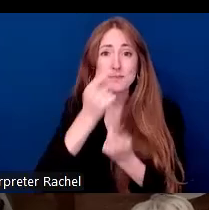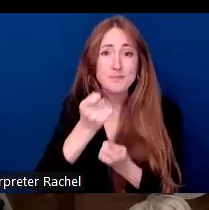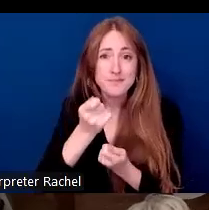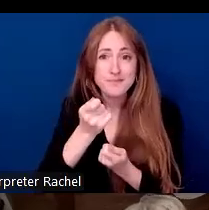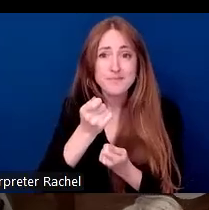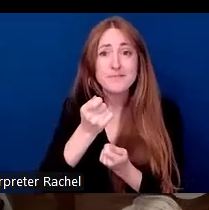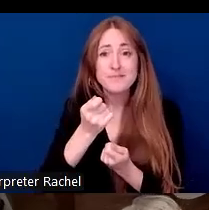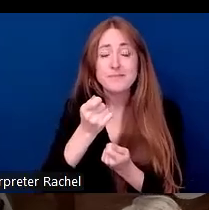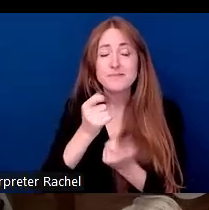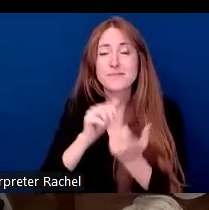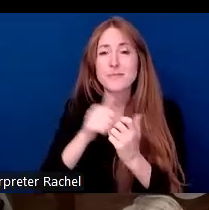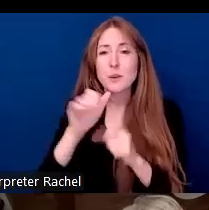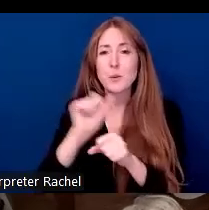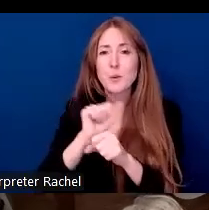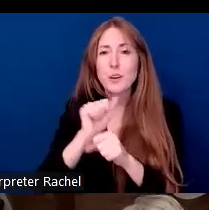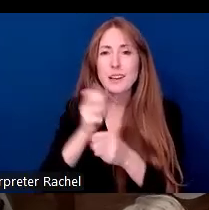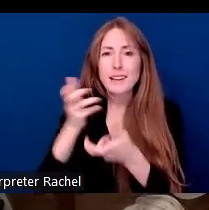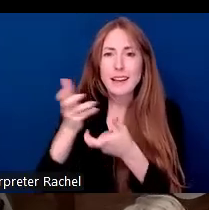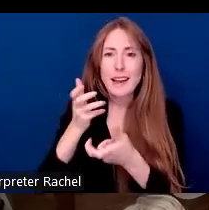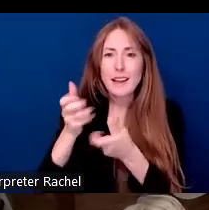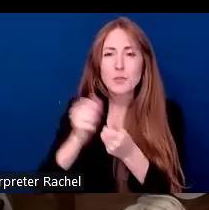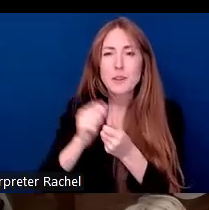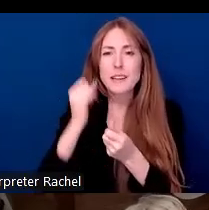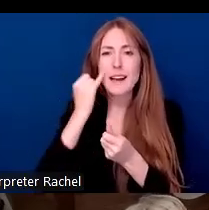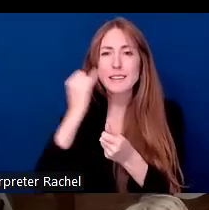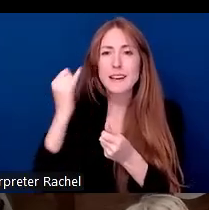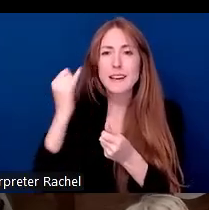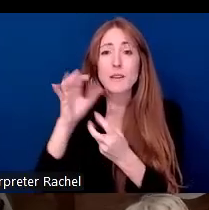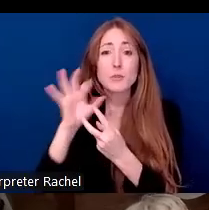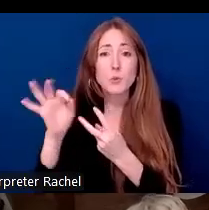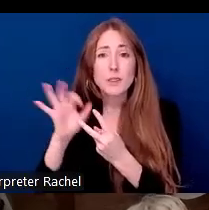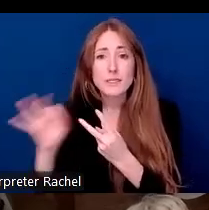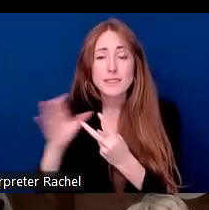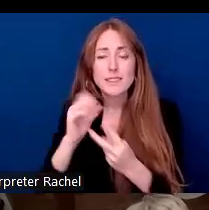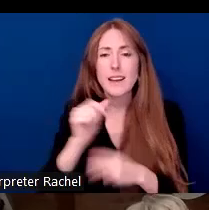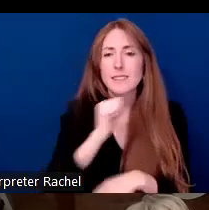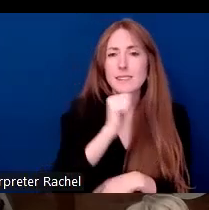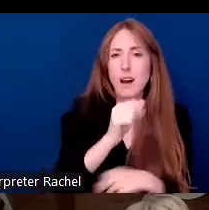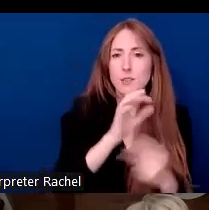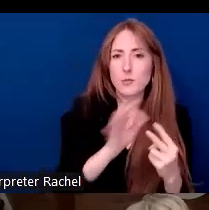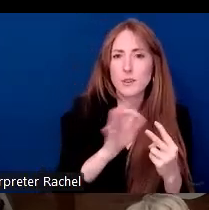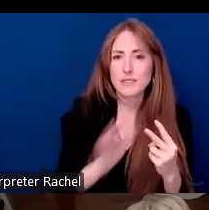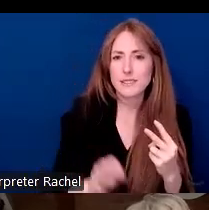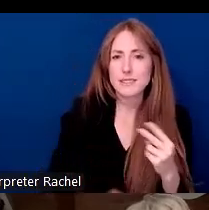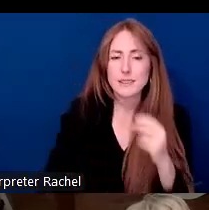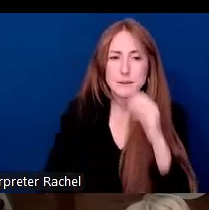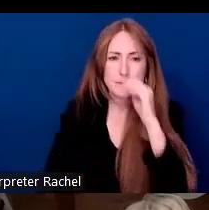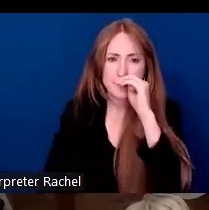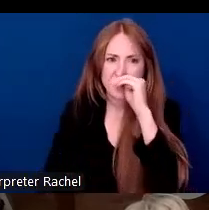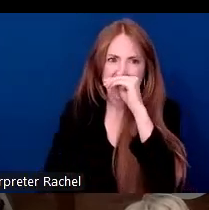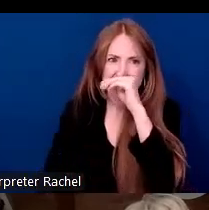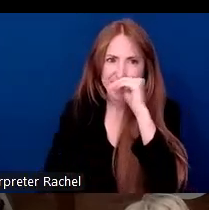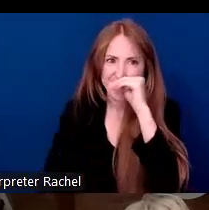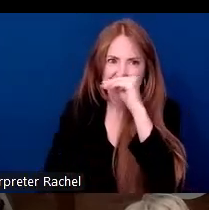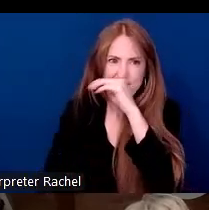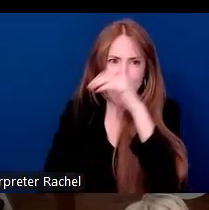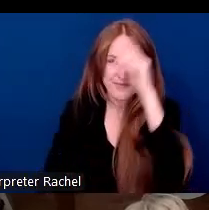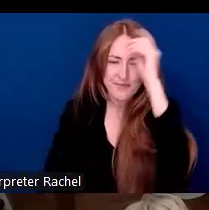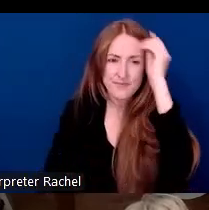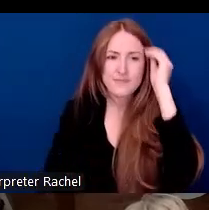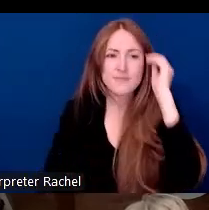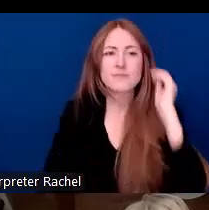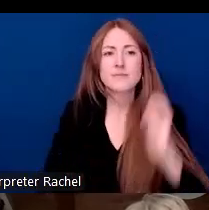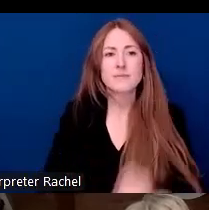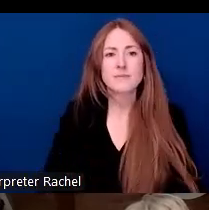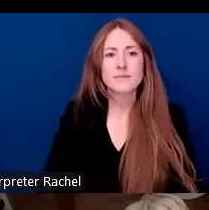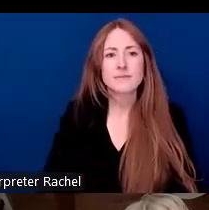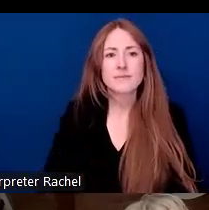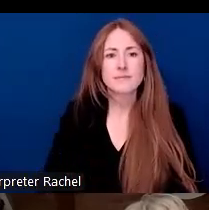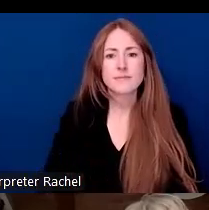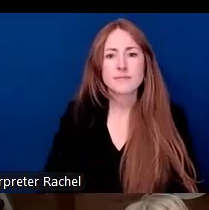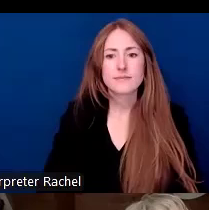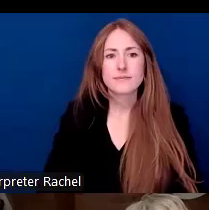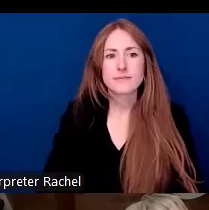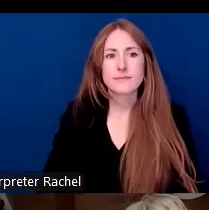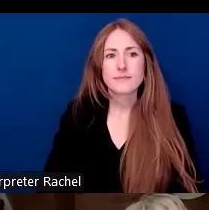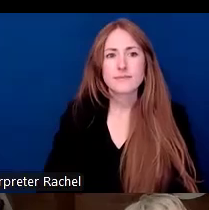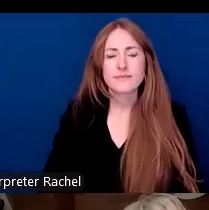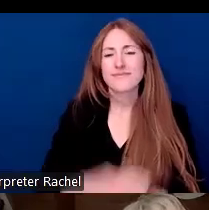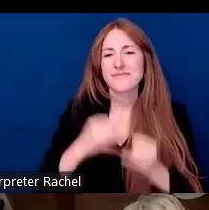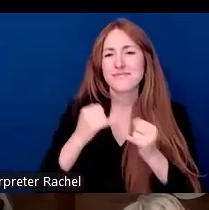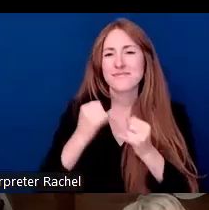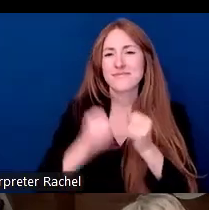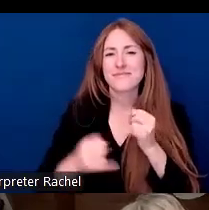notion of choices and the notion of non-choices. Next slide please. Final slide. Thank you so much